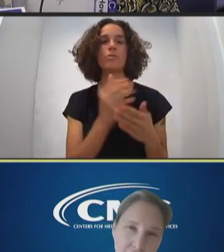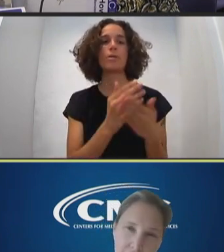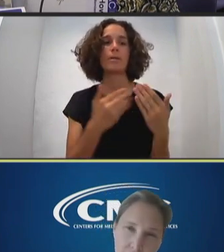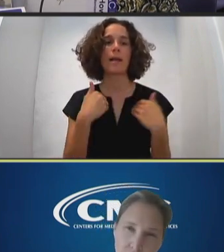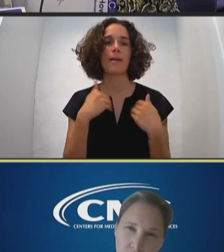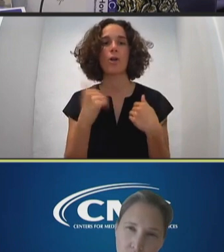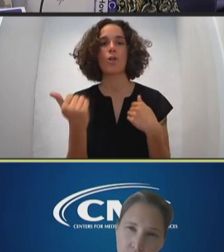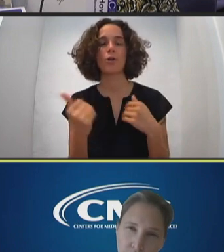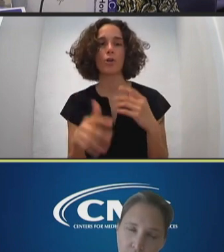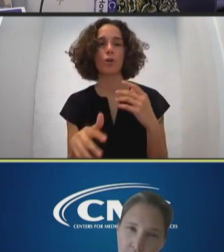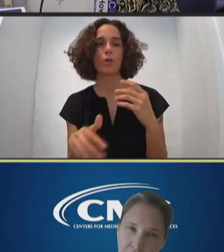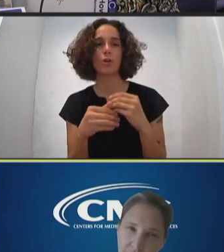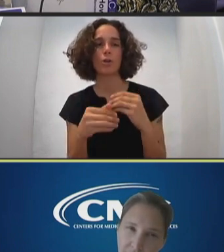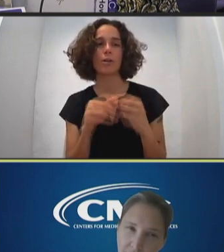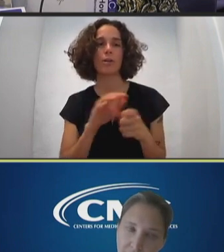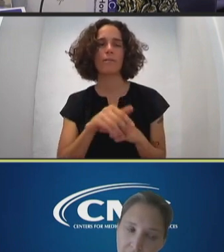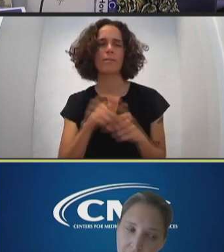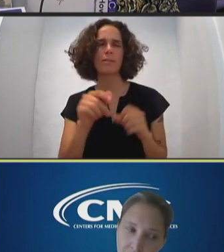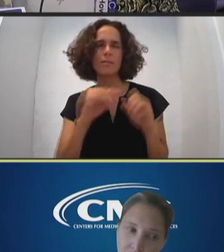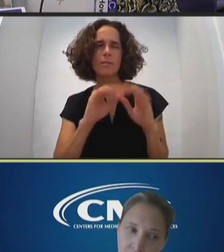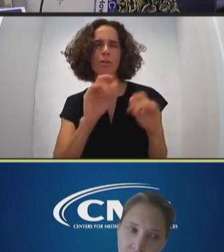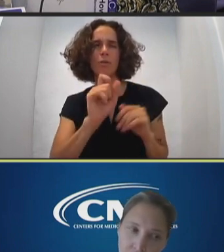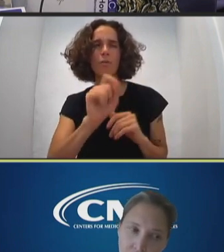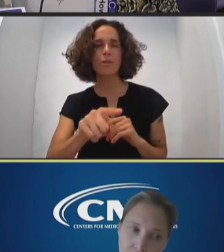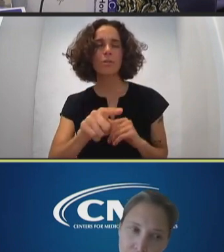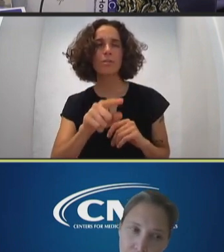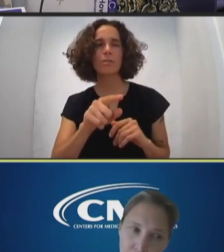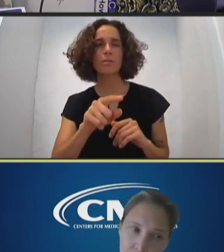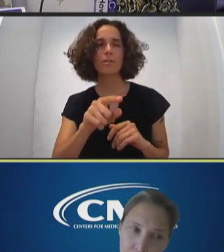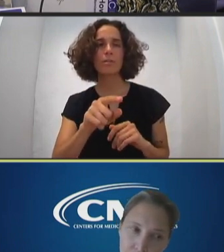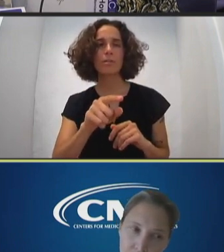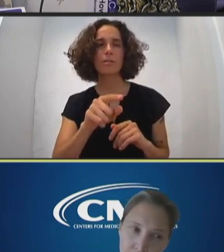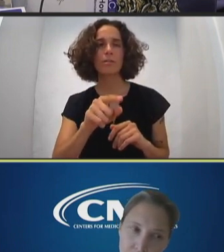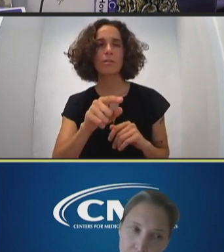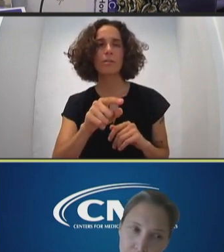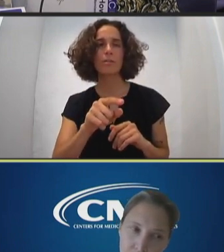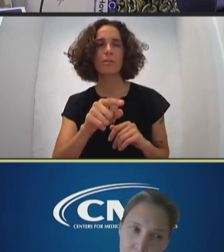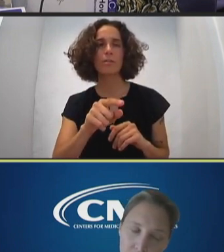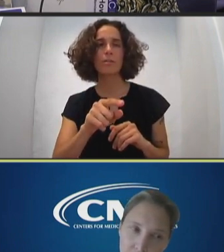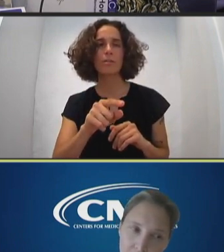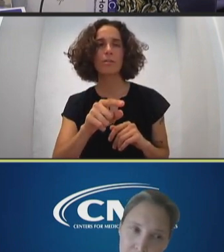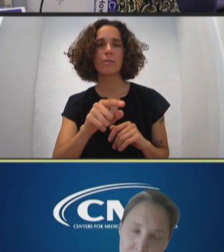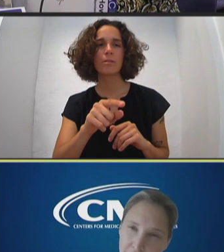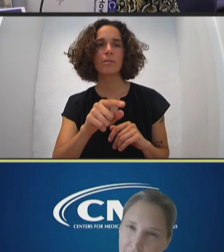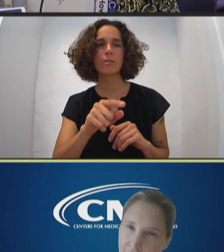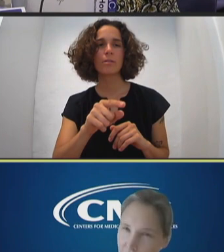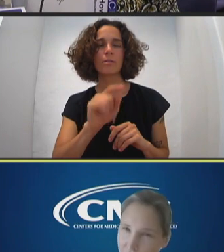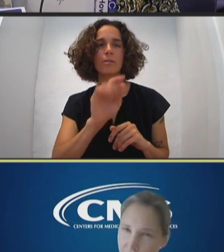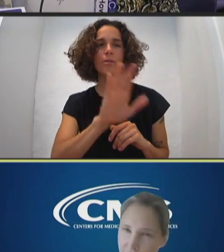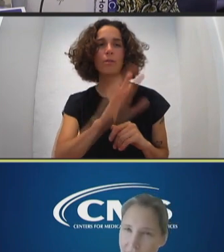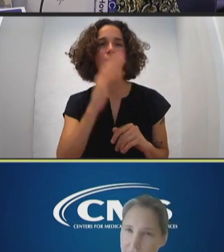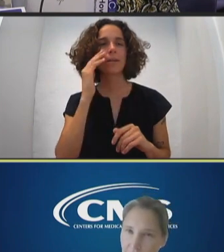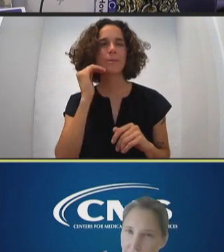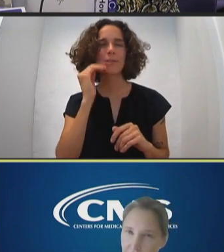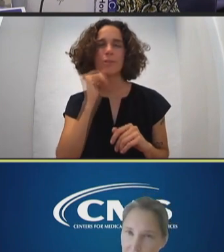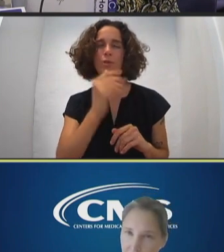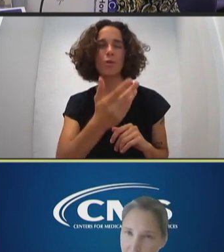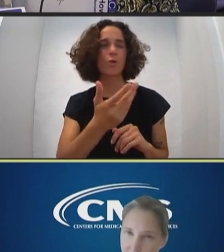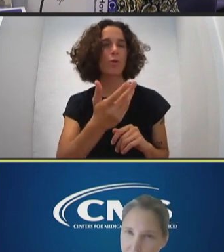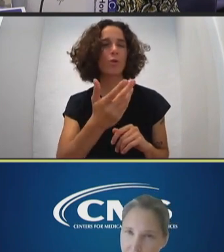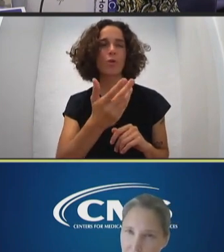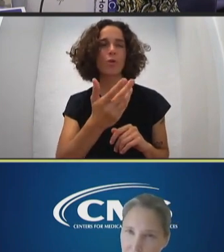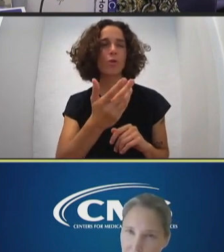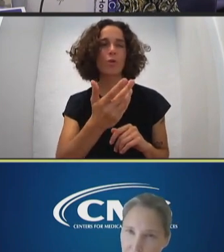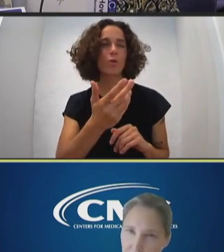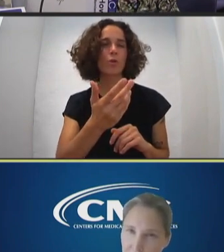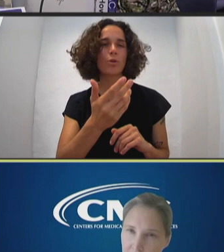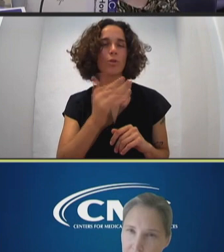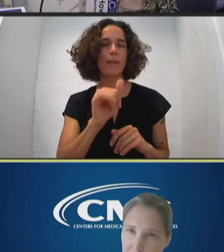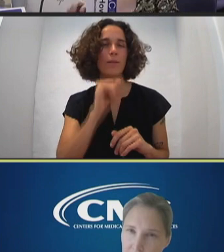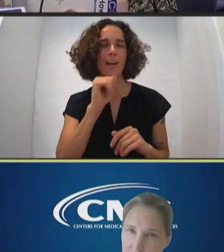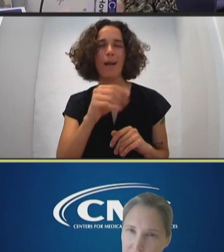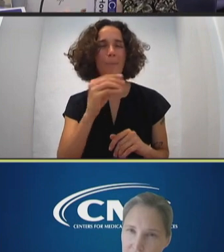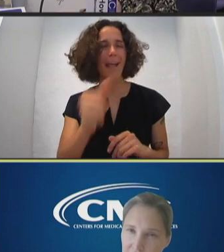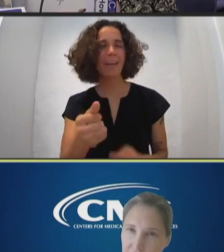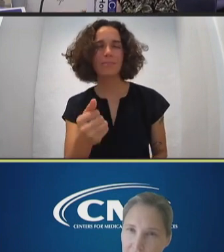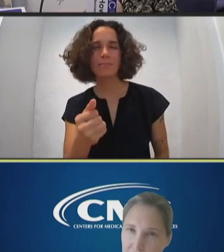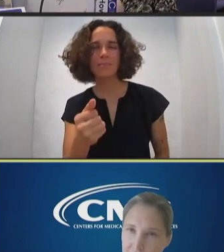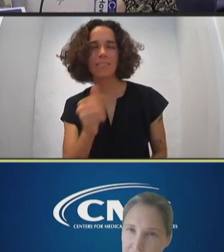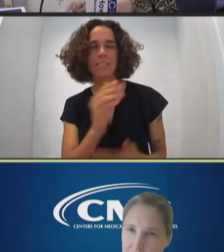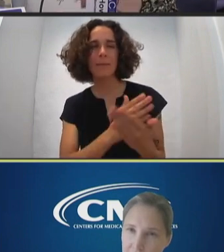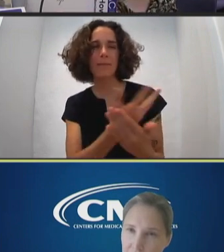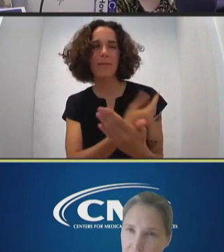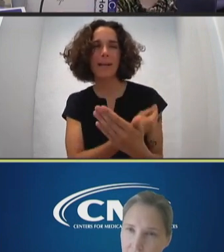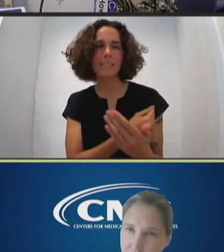I guess are you saying that your experience -- or that they're not hovering some of the vaccines?